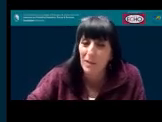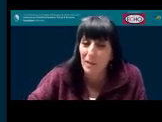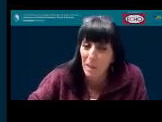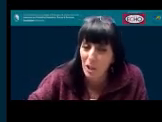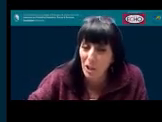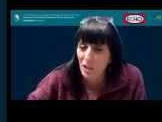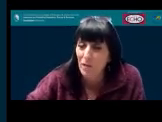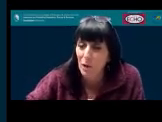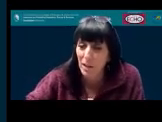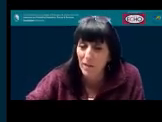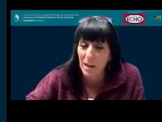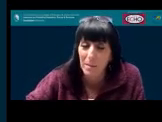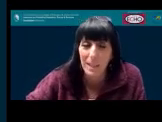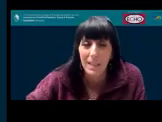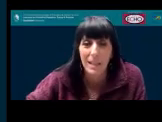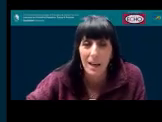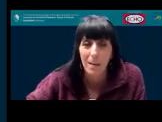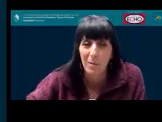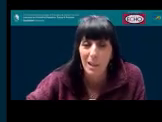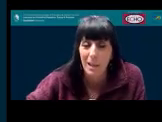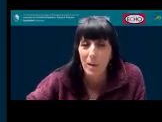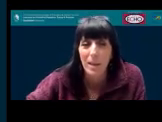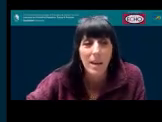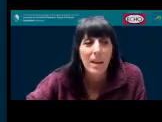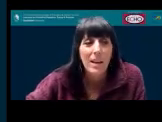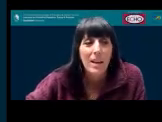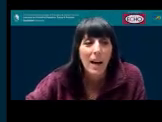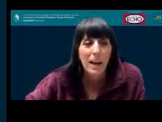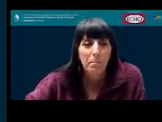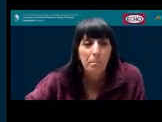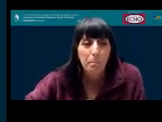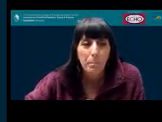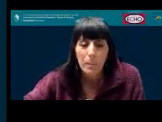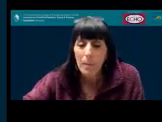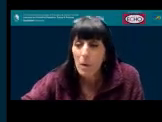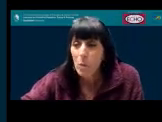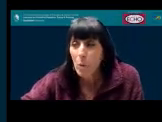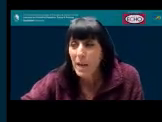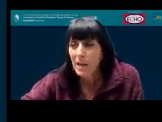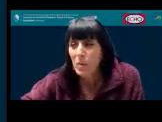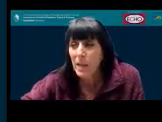information for the families that I'm working with when we